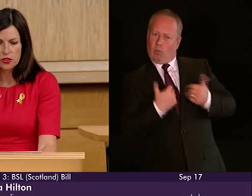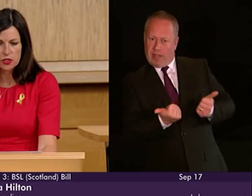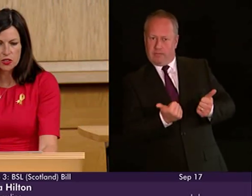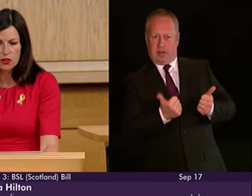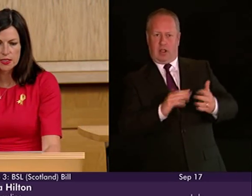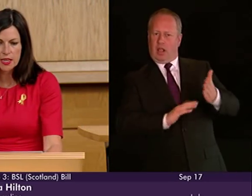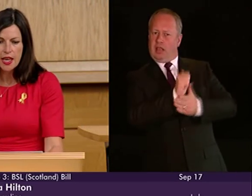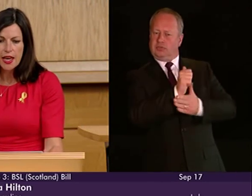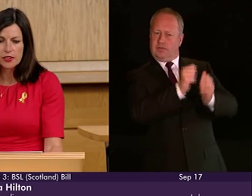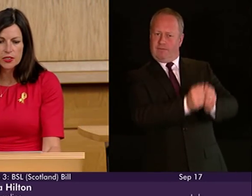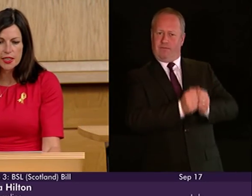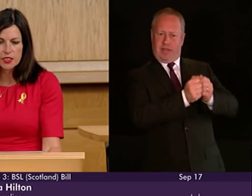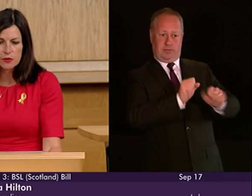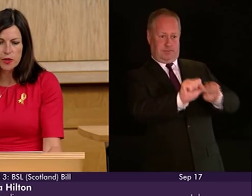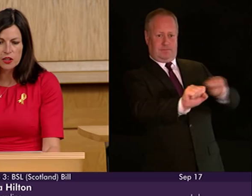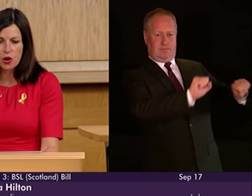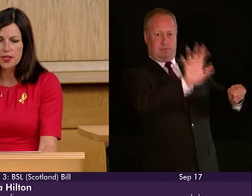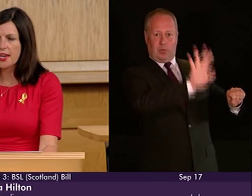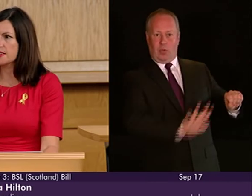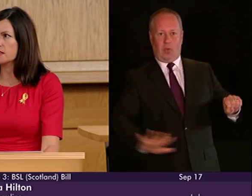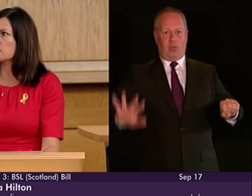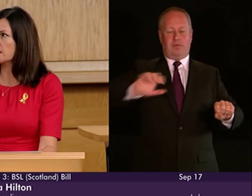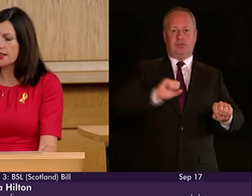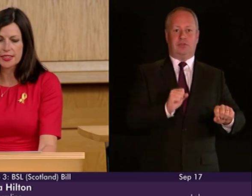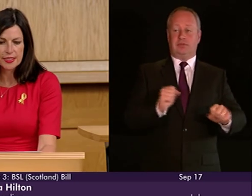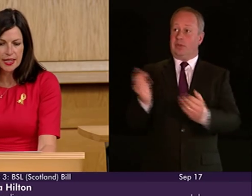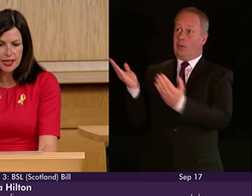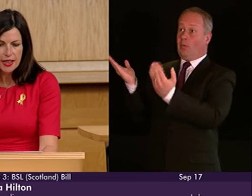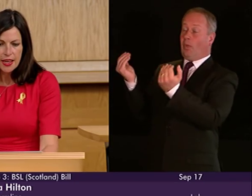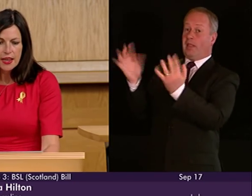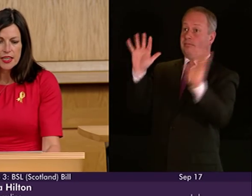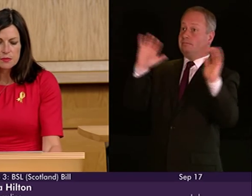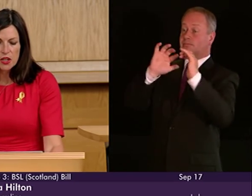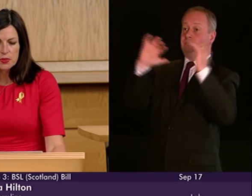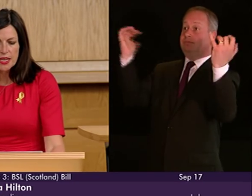community right across Scotland, and I welcome all the guests to the gallery.